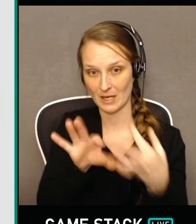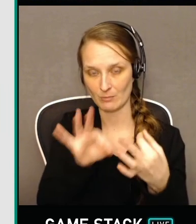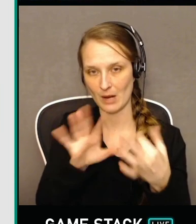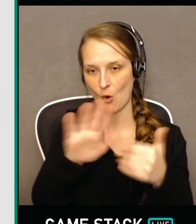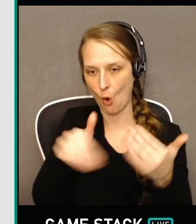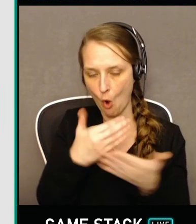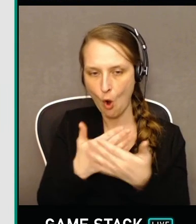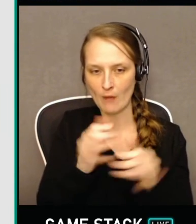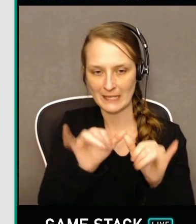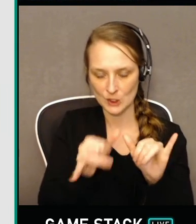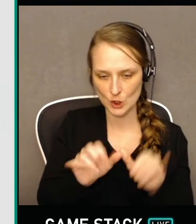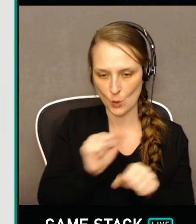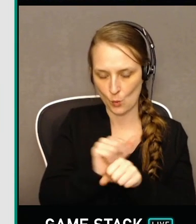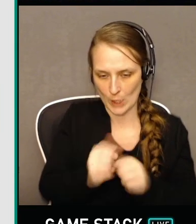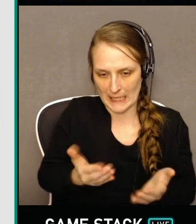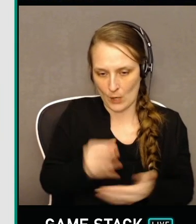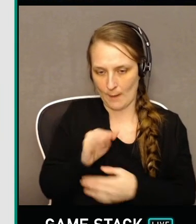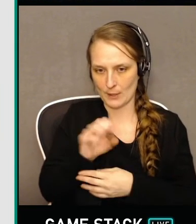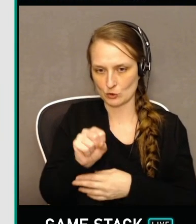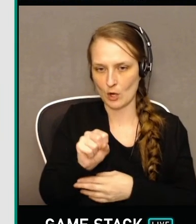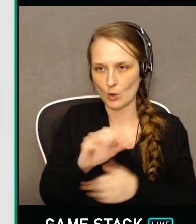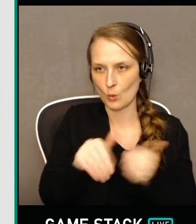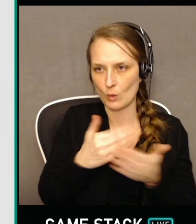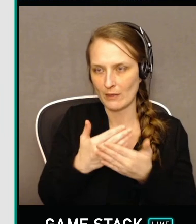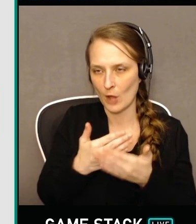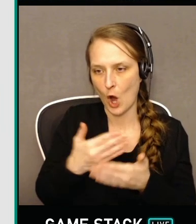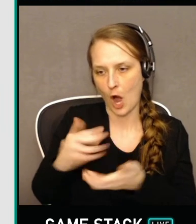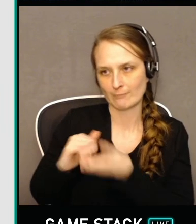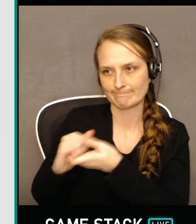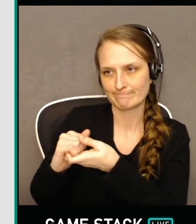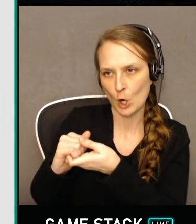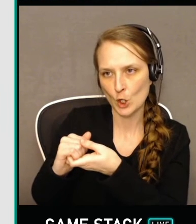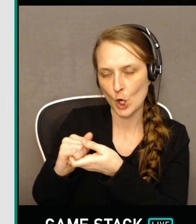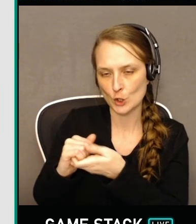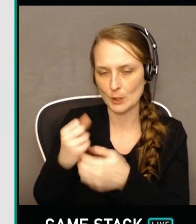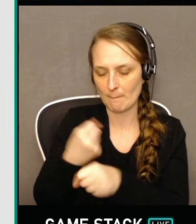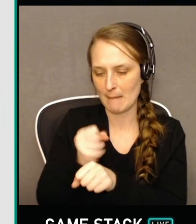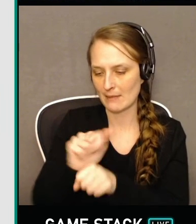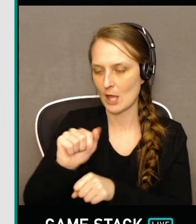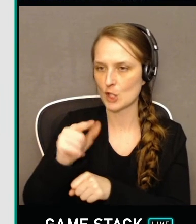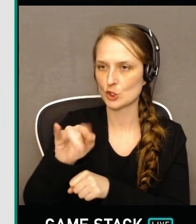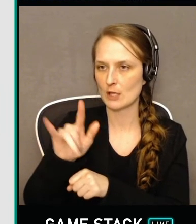the engineering work at Microsoft, and with our IHV partners, to make the Agility SDK happen in the first place.